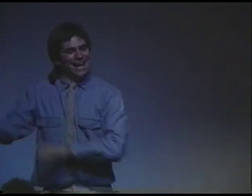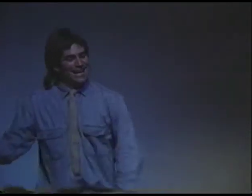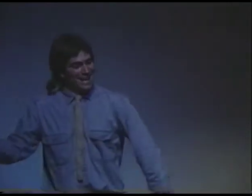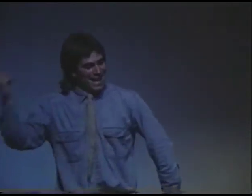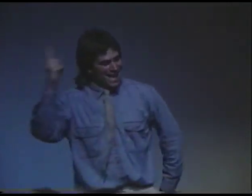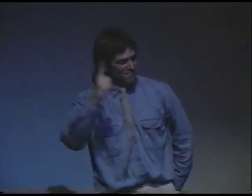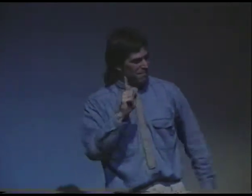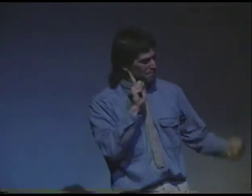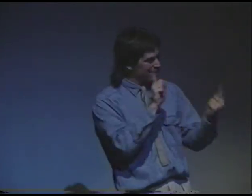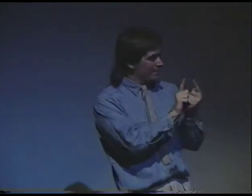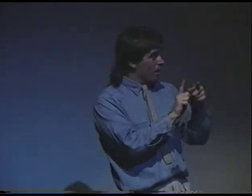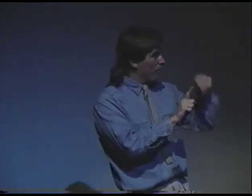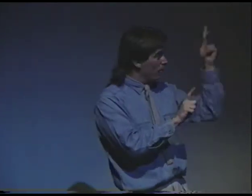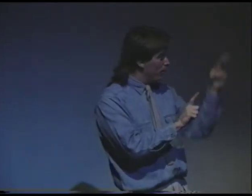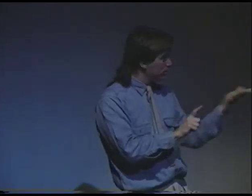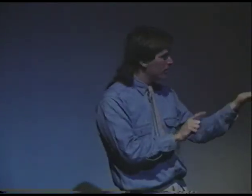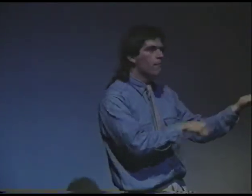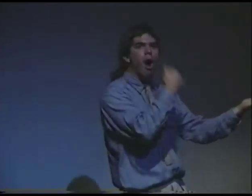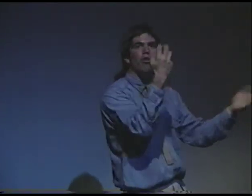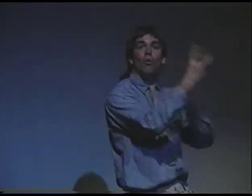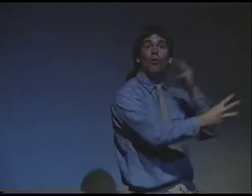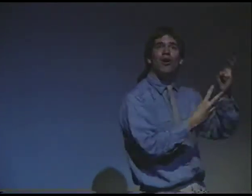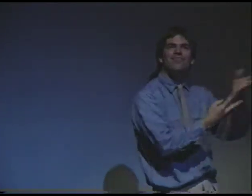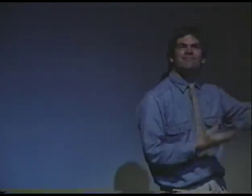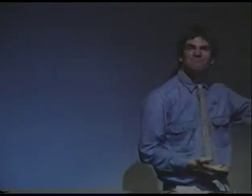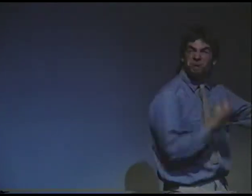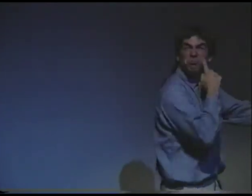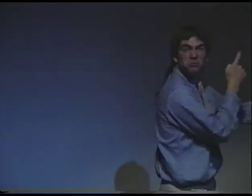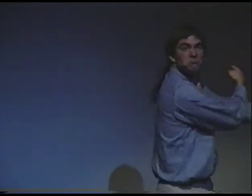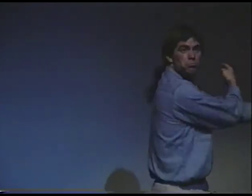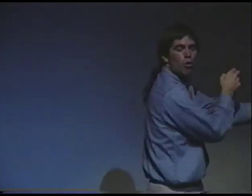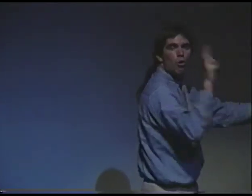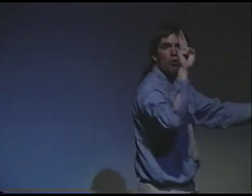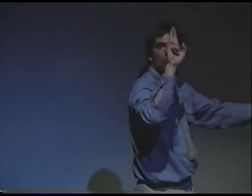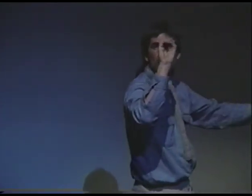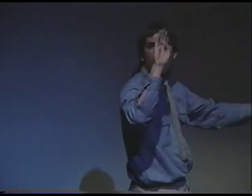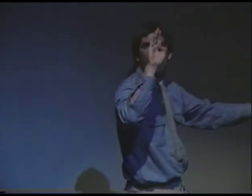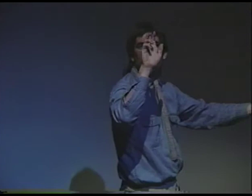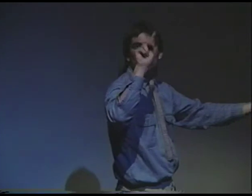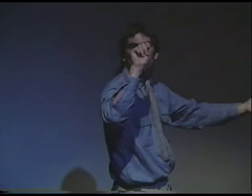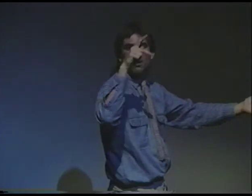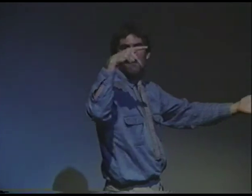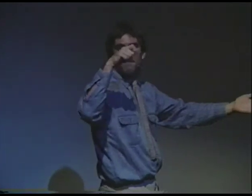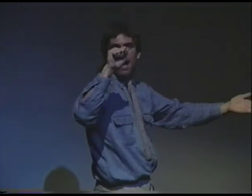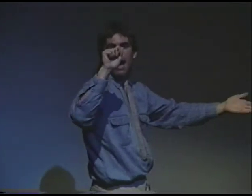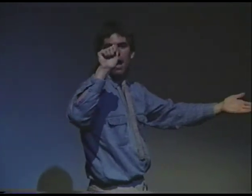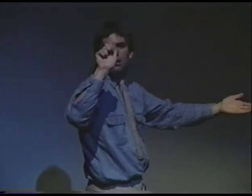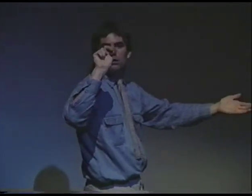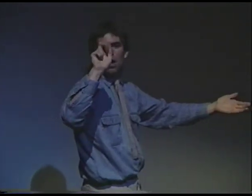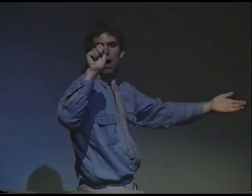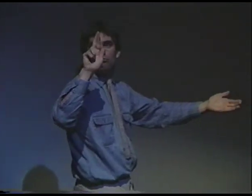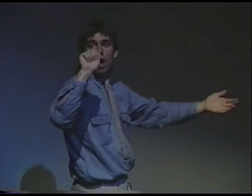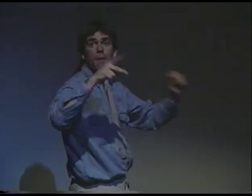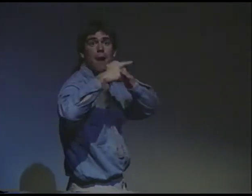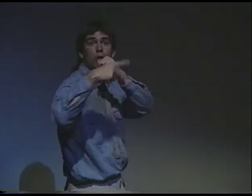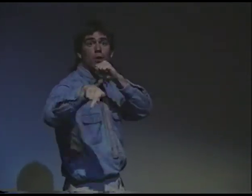Allen is famous for that. And he came here to meet another person from another world, Robert Panara.